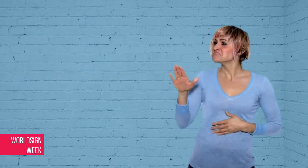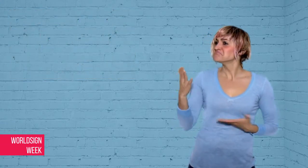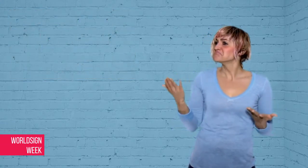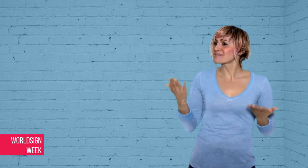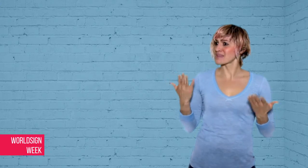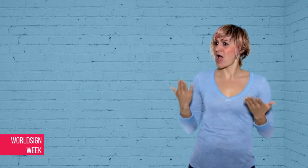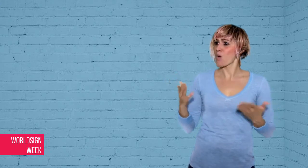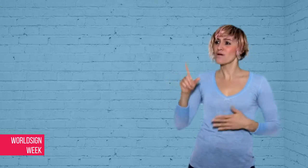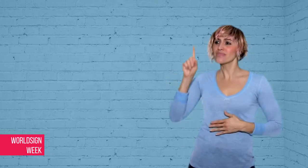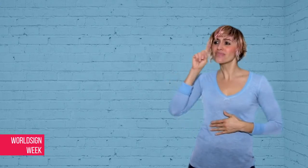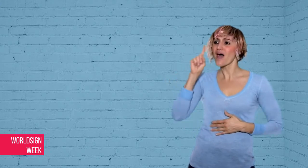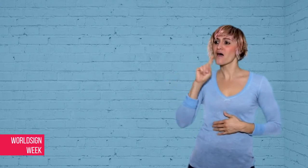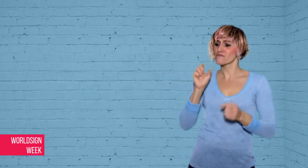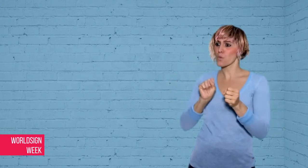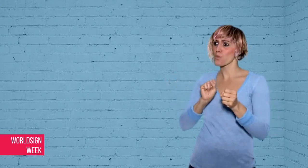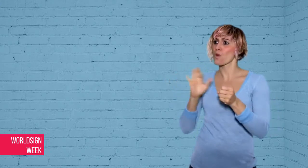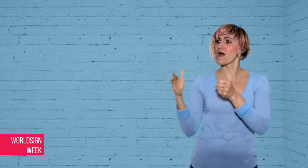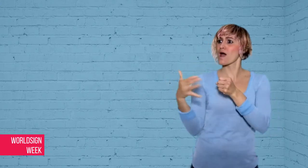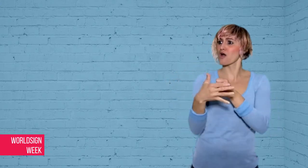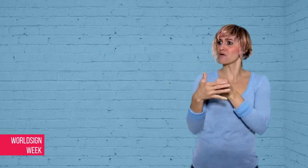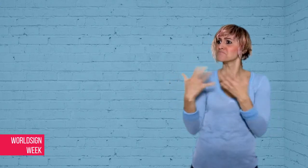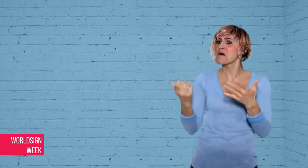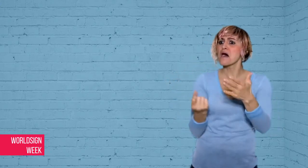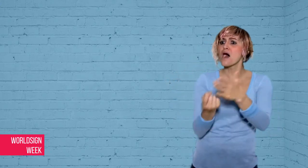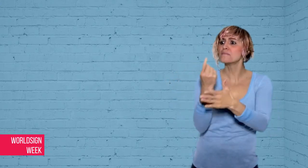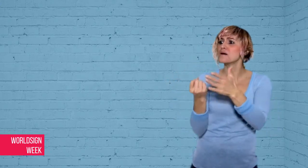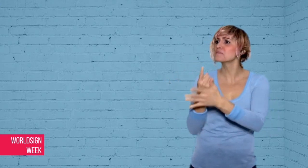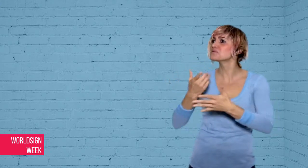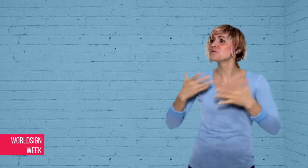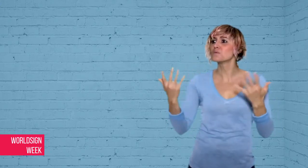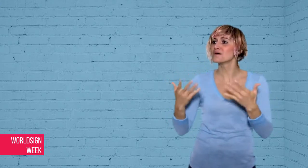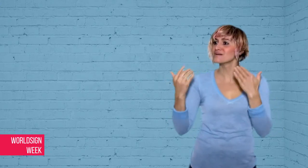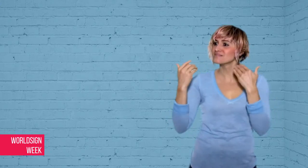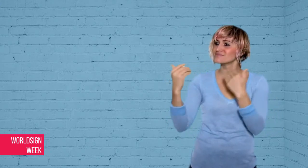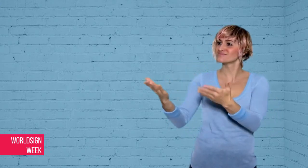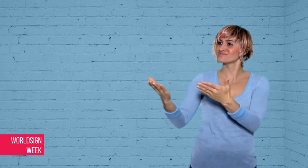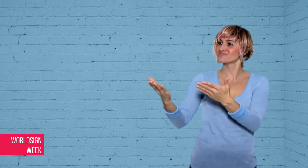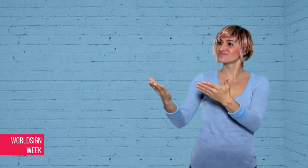What’s going on for DeafWire?